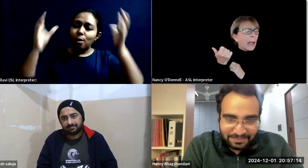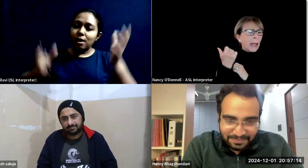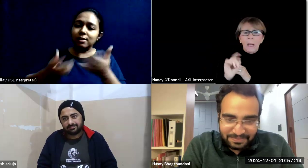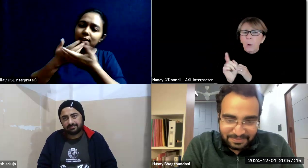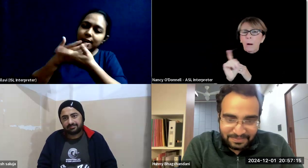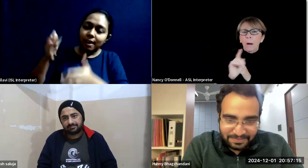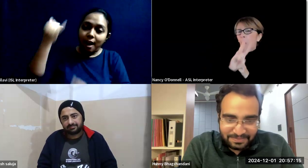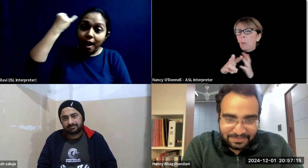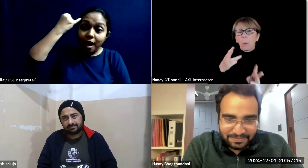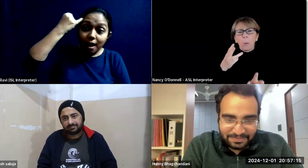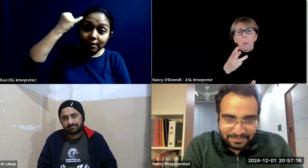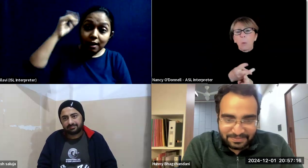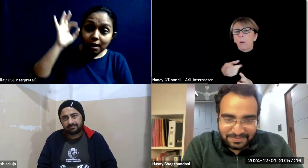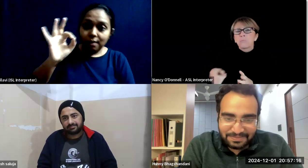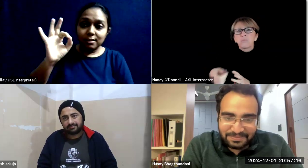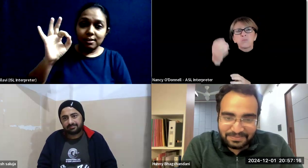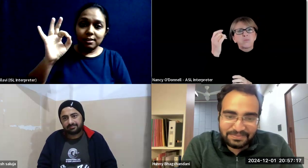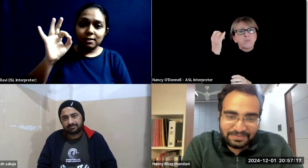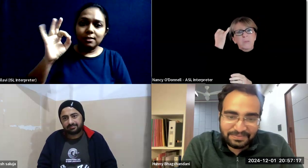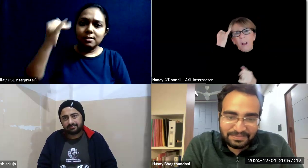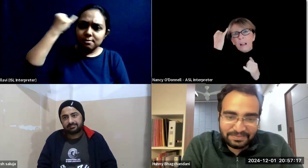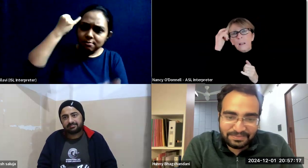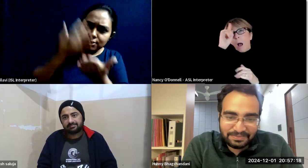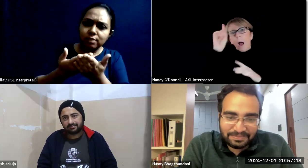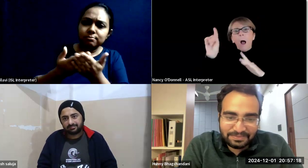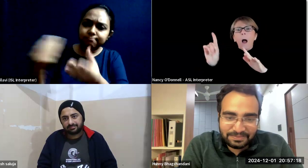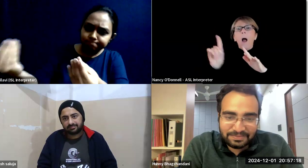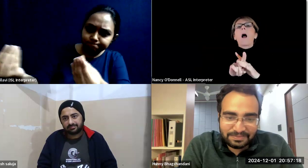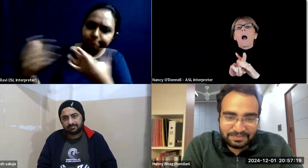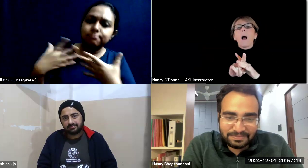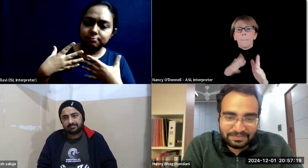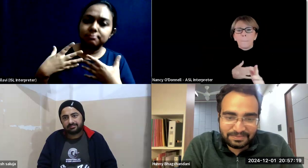have ideas and suggestions, please let us know.